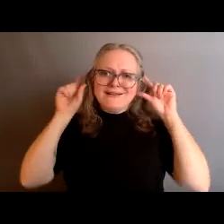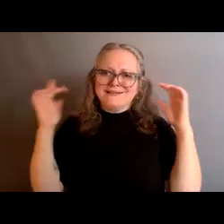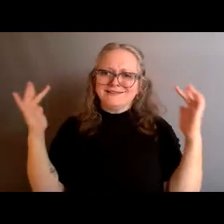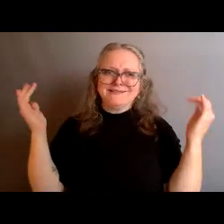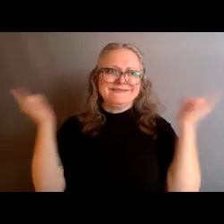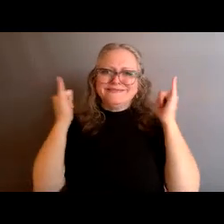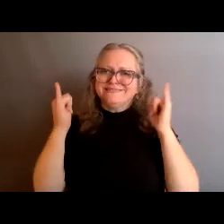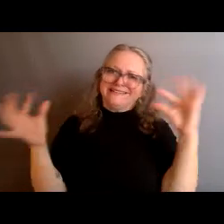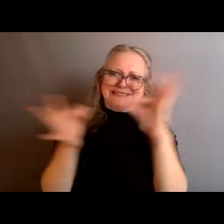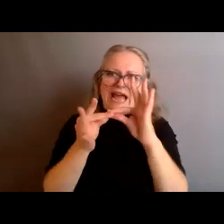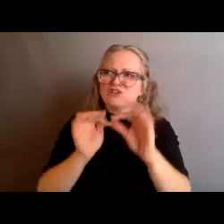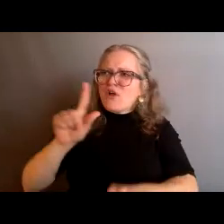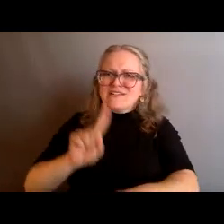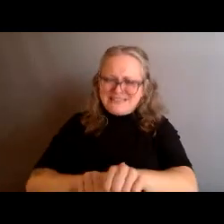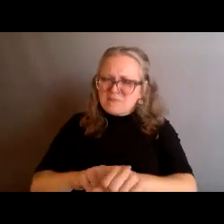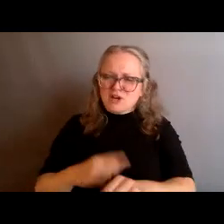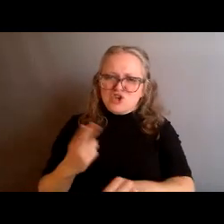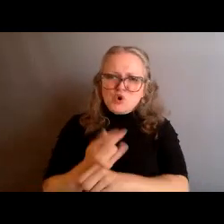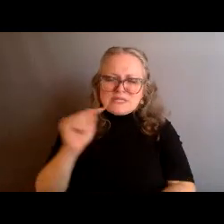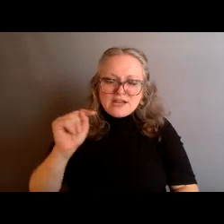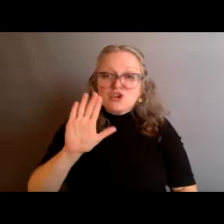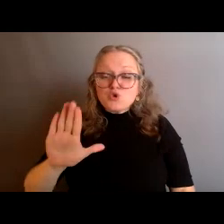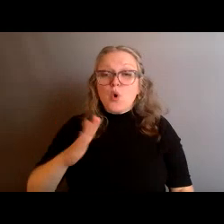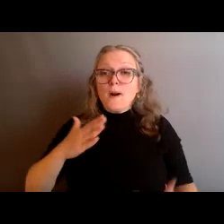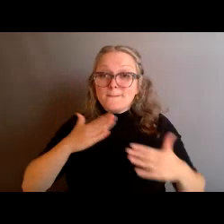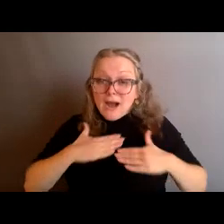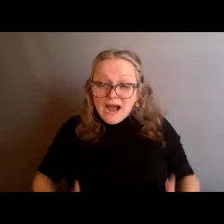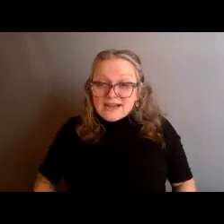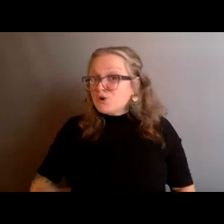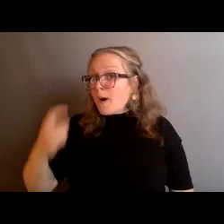Your body will wire itself to us. Your brain will wire itself,